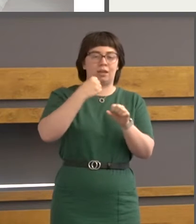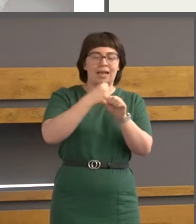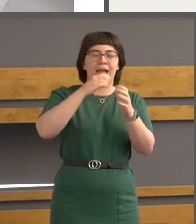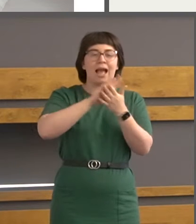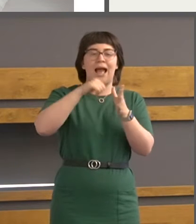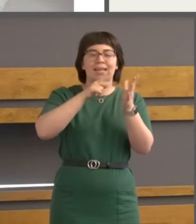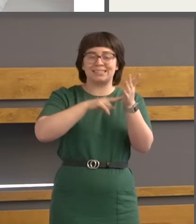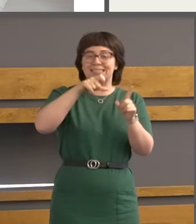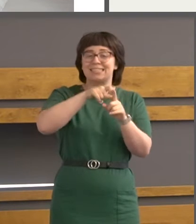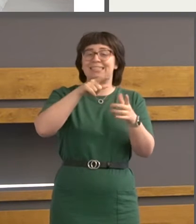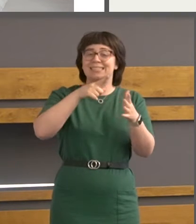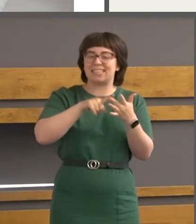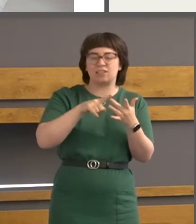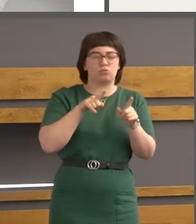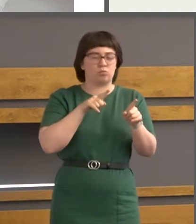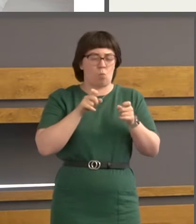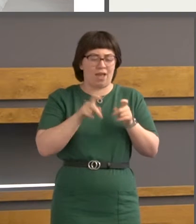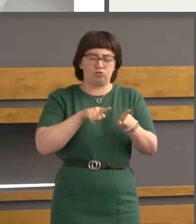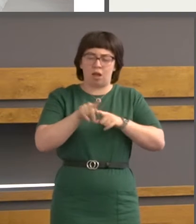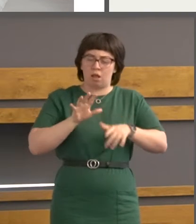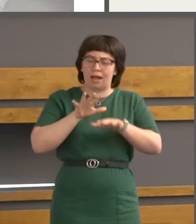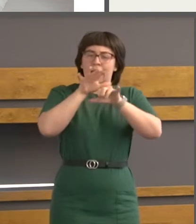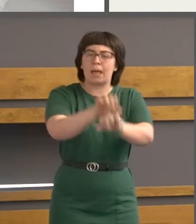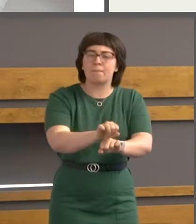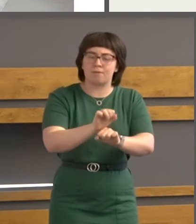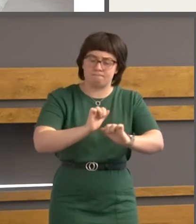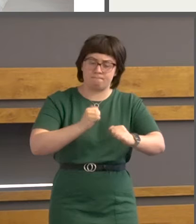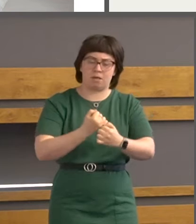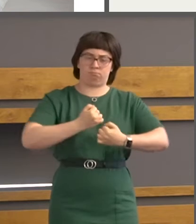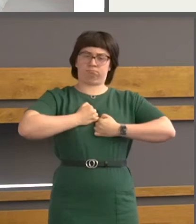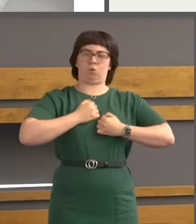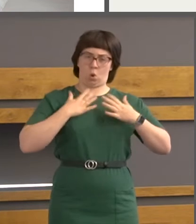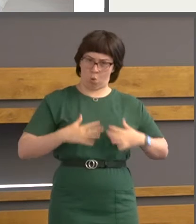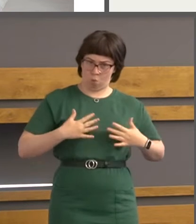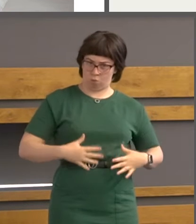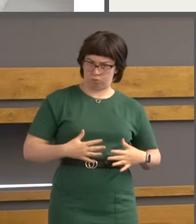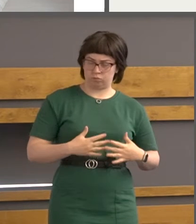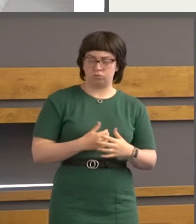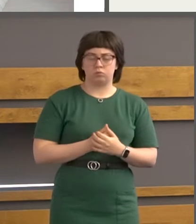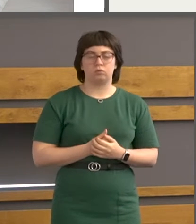as a way to reclaim a process of making one's own clothes in, you know,